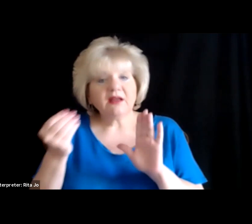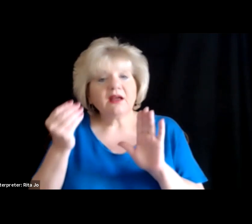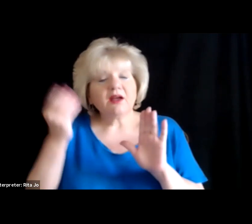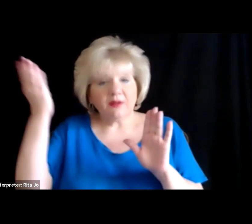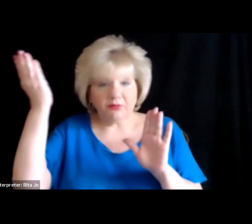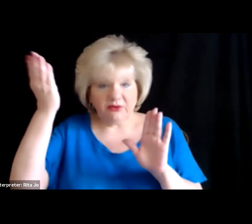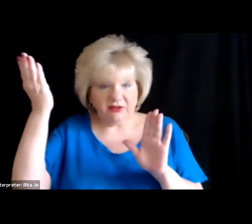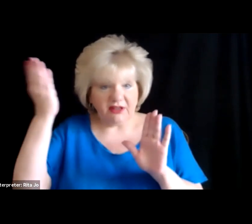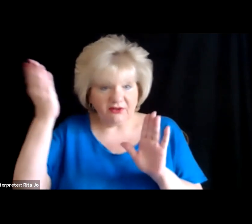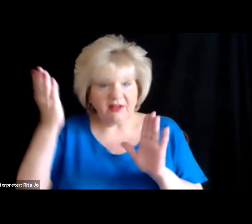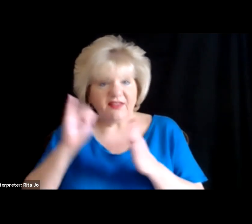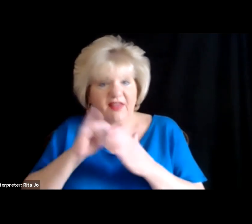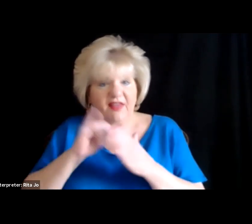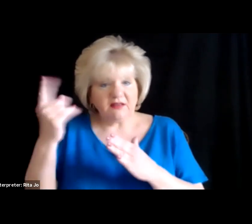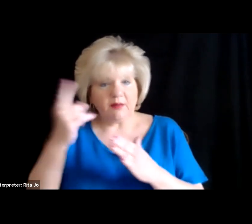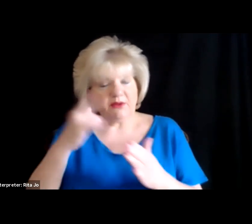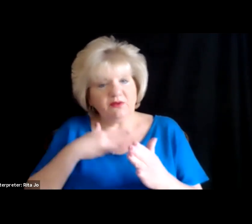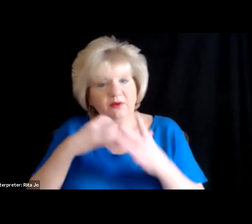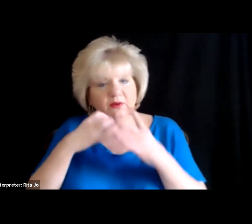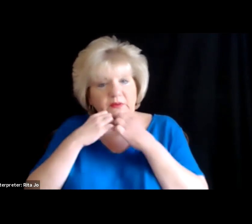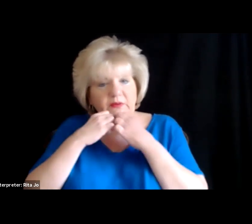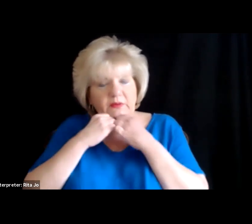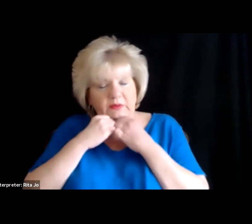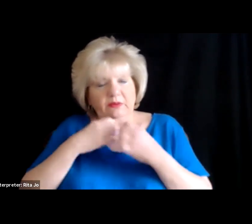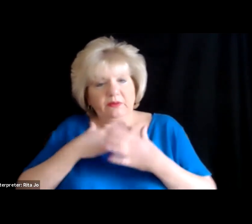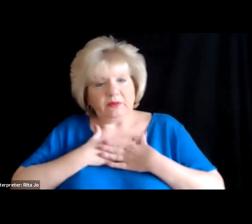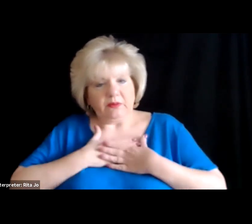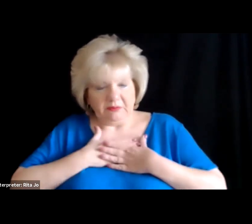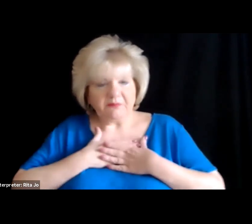that is near and dear to you, I would definitely recommend that